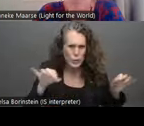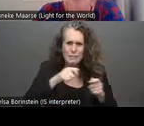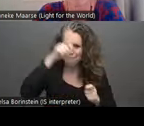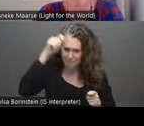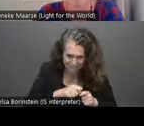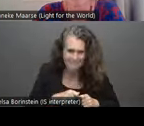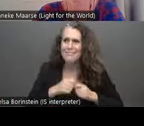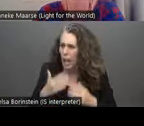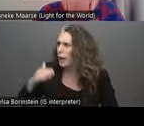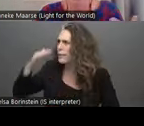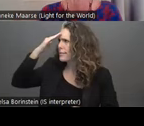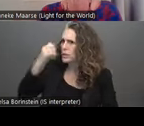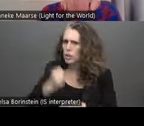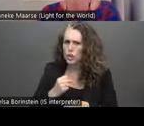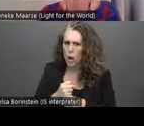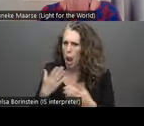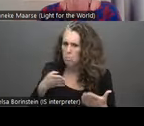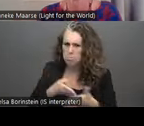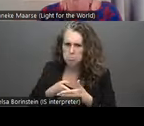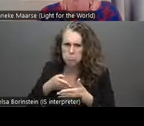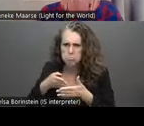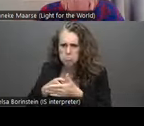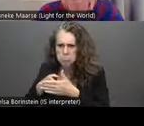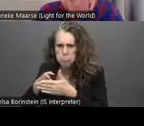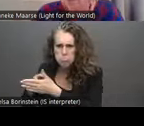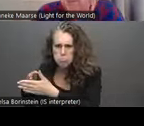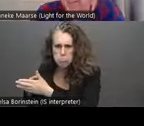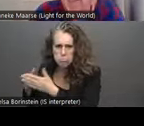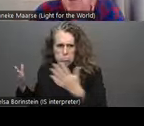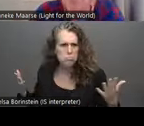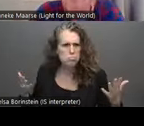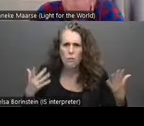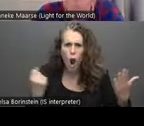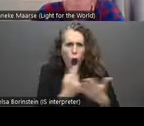employment or they can't access all kinds of lively opportunities that are out there.